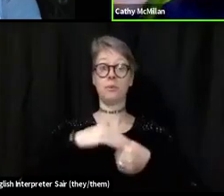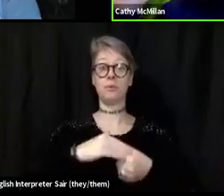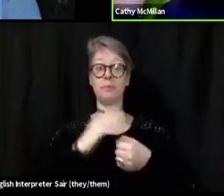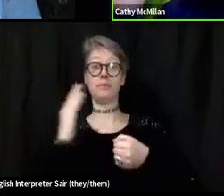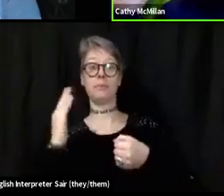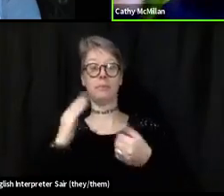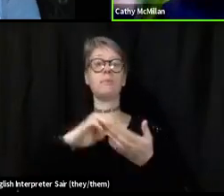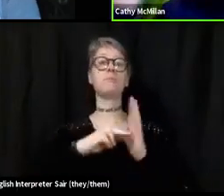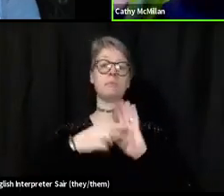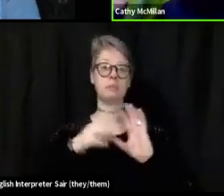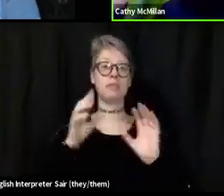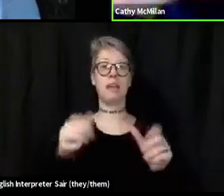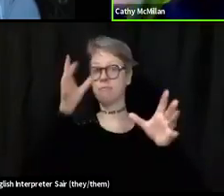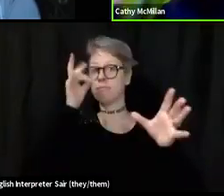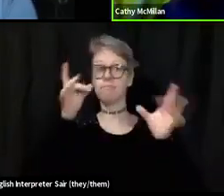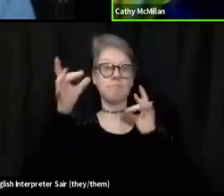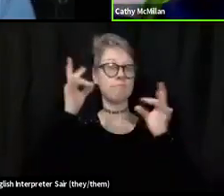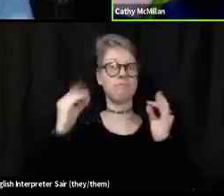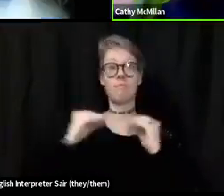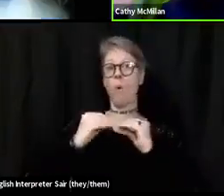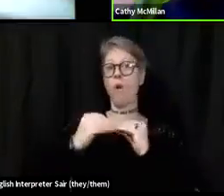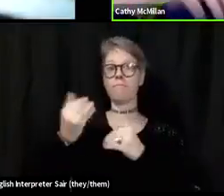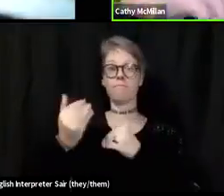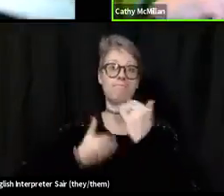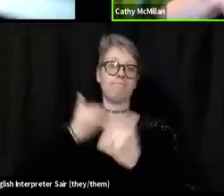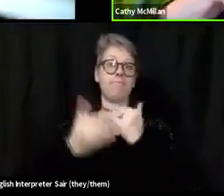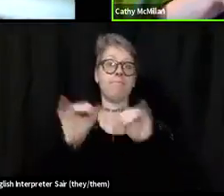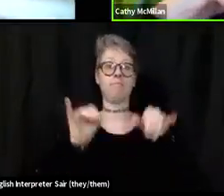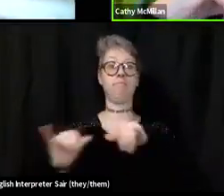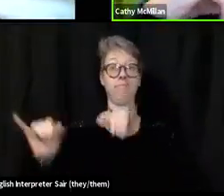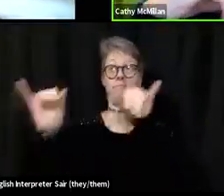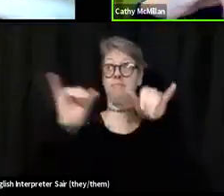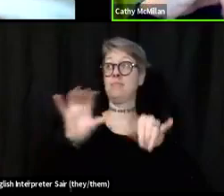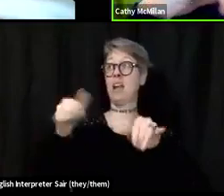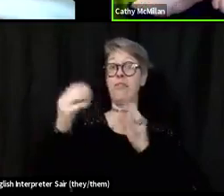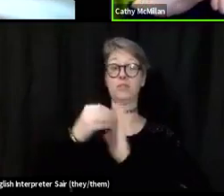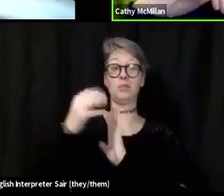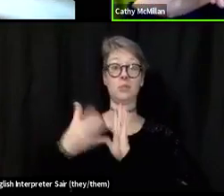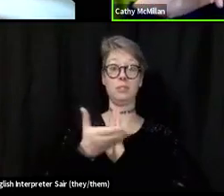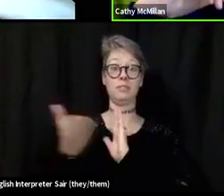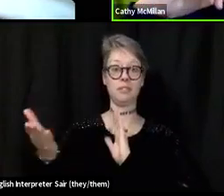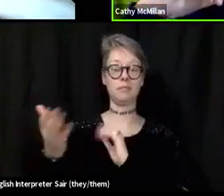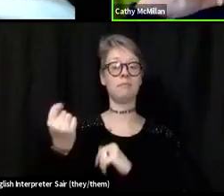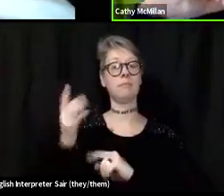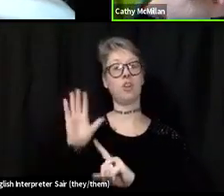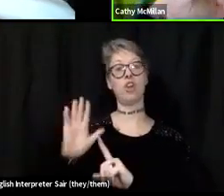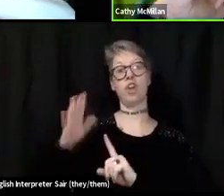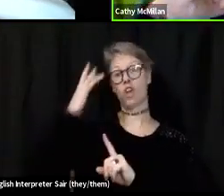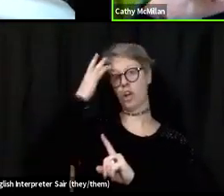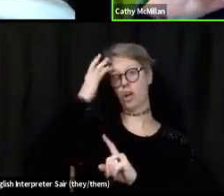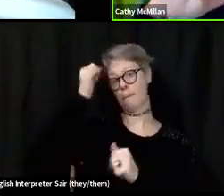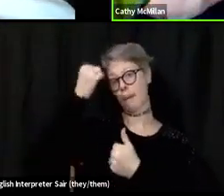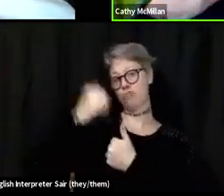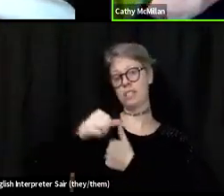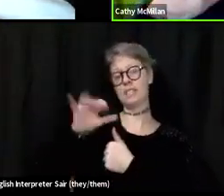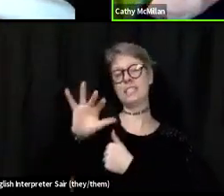brain and. into, you know. being being able to function like everyone else does. But her memory was. still